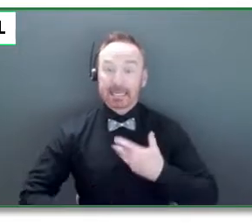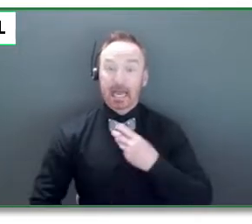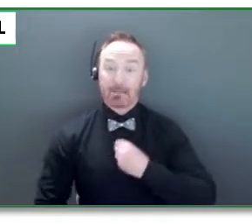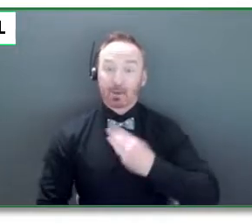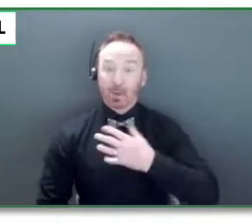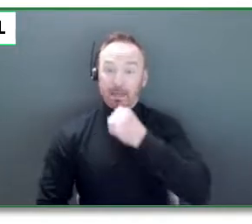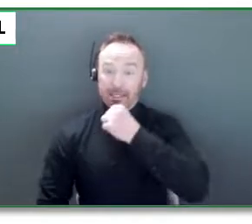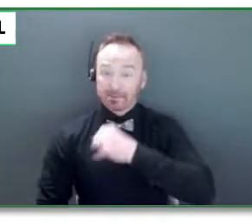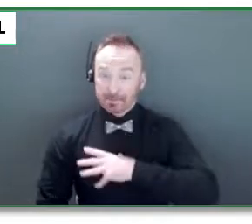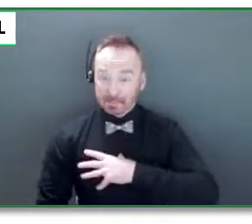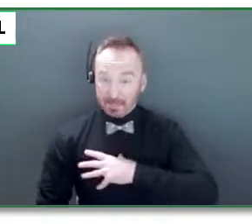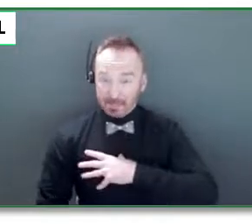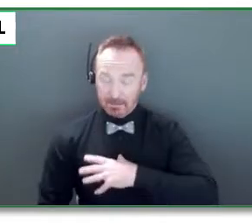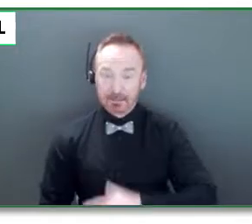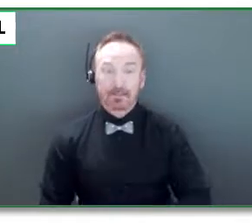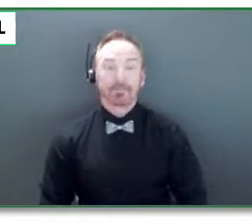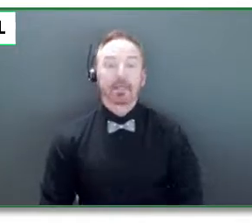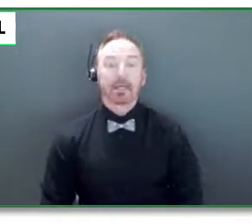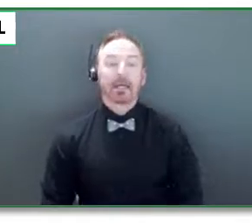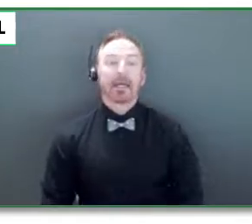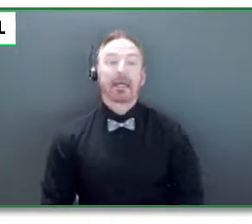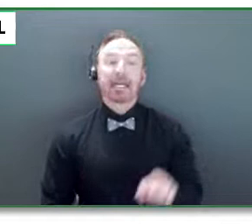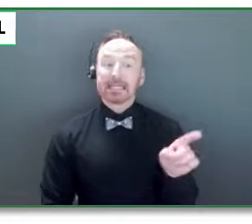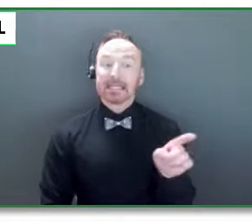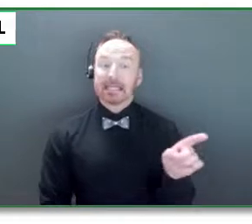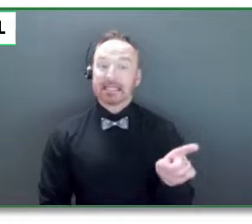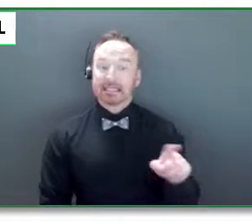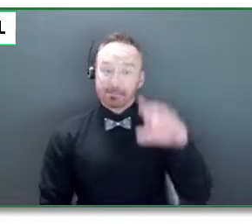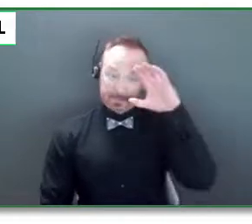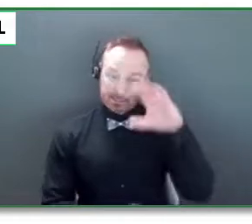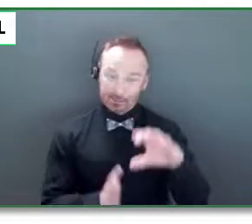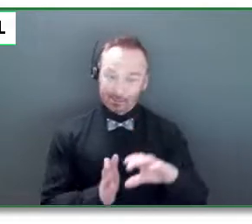In the picture in the slide we see that I have light blue hair,